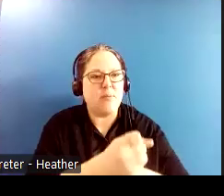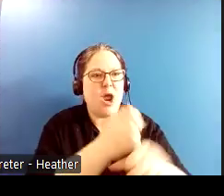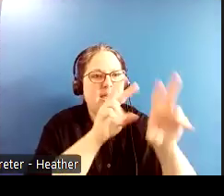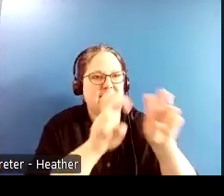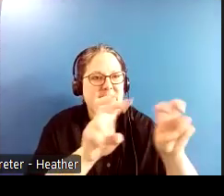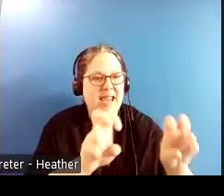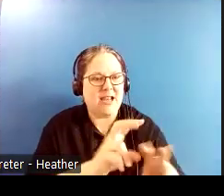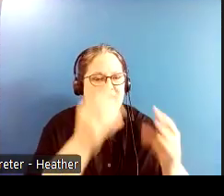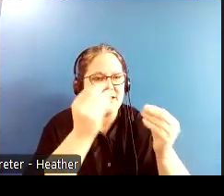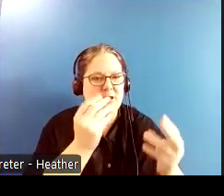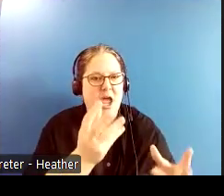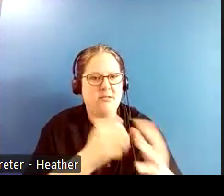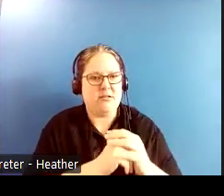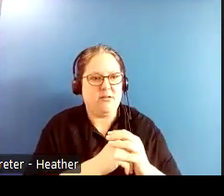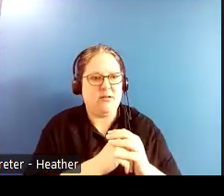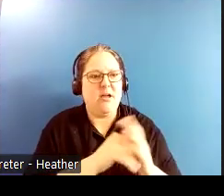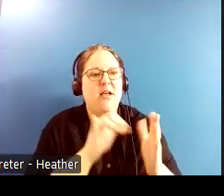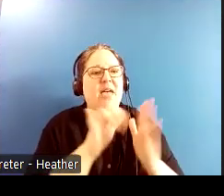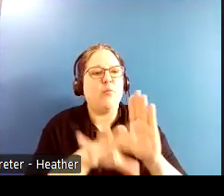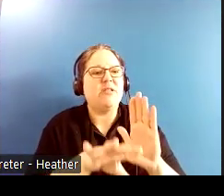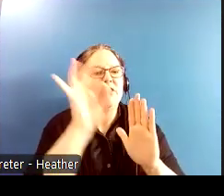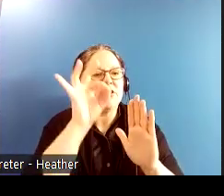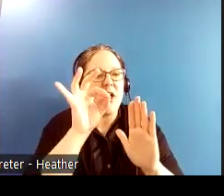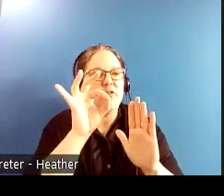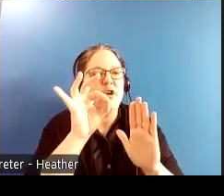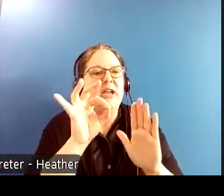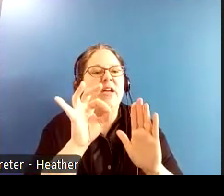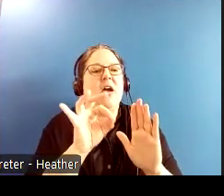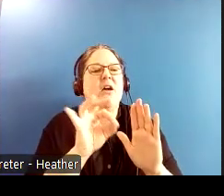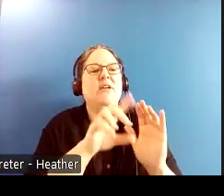right around the advent of the discovery of the derivative and the integral uh and other features